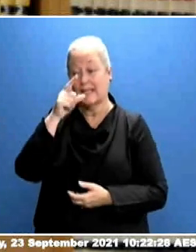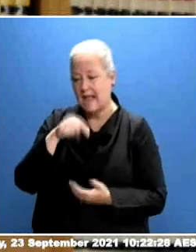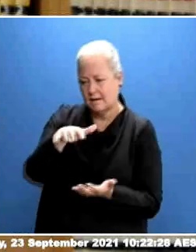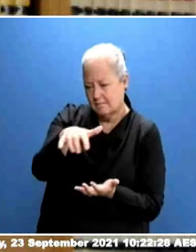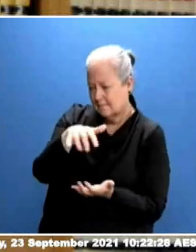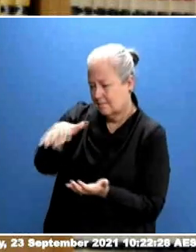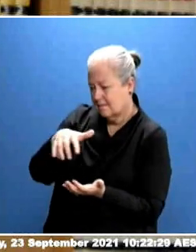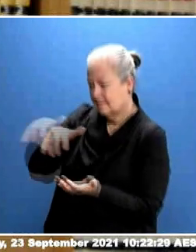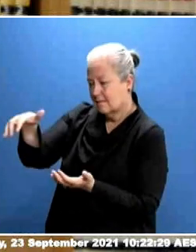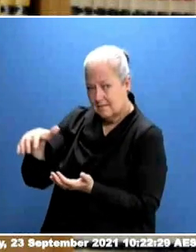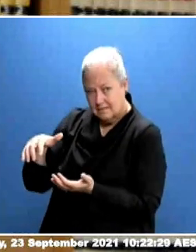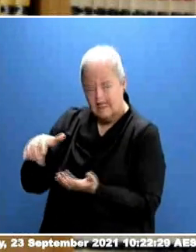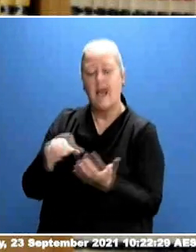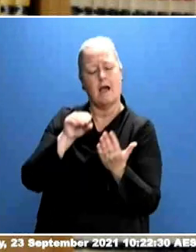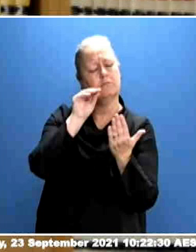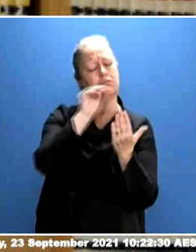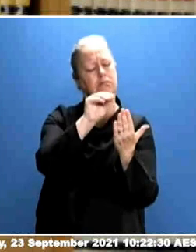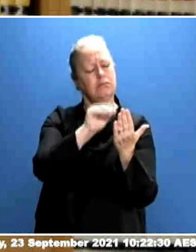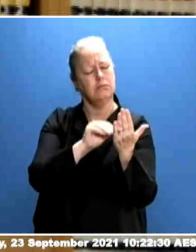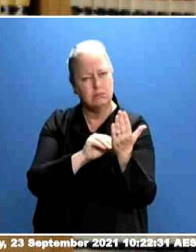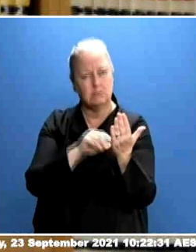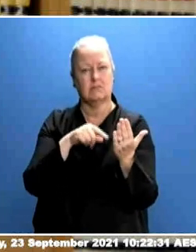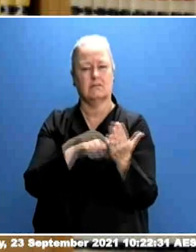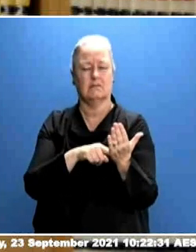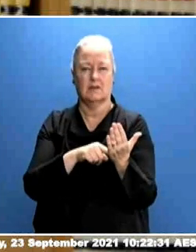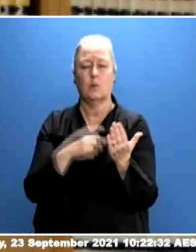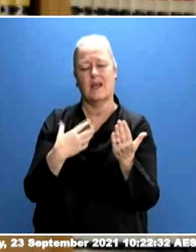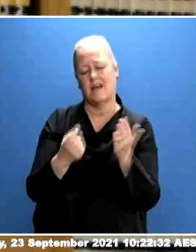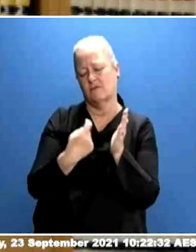into a comprehensive discharge summary with recommendations going forward for